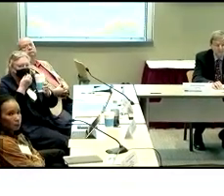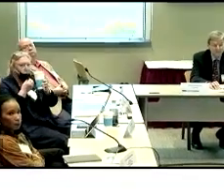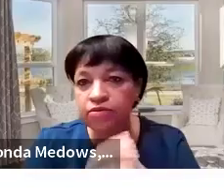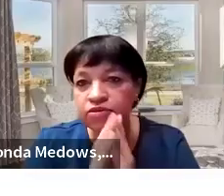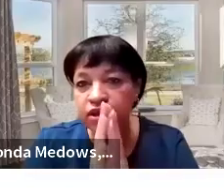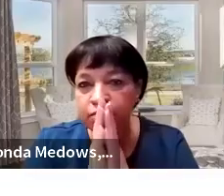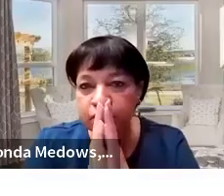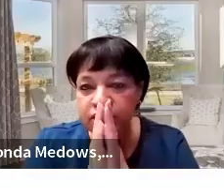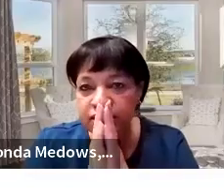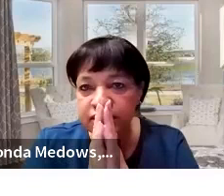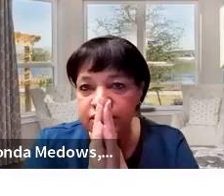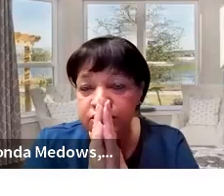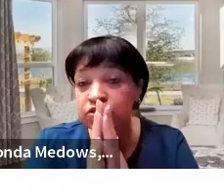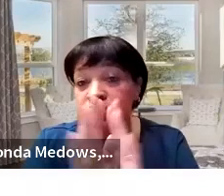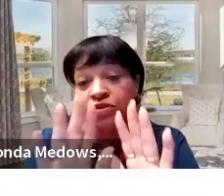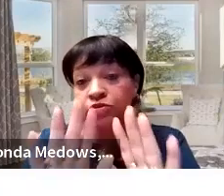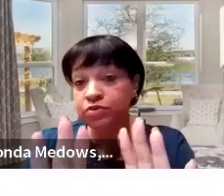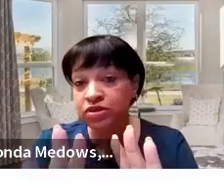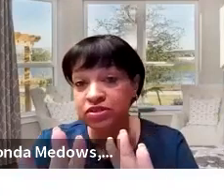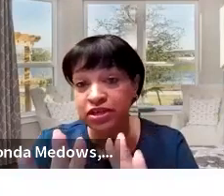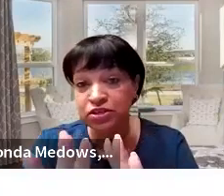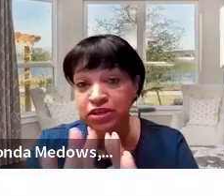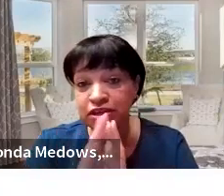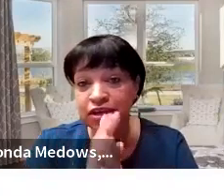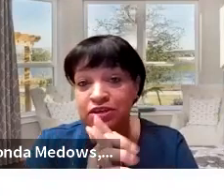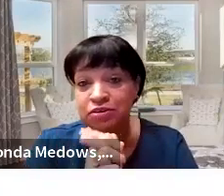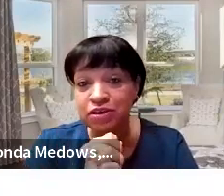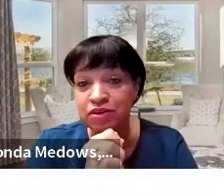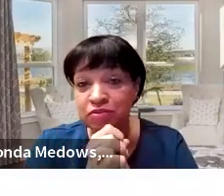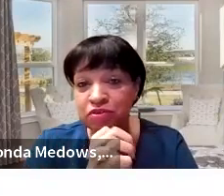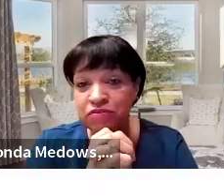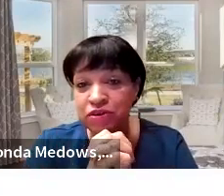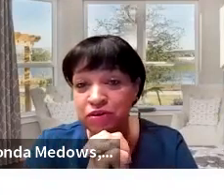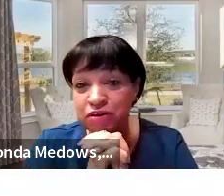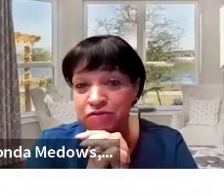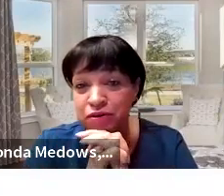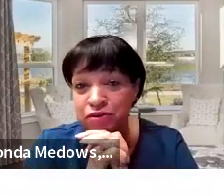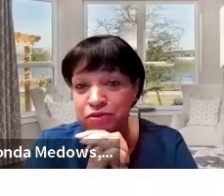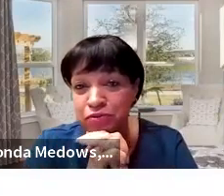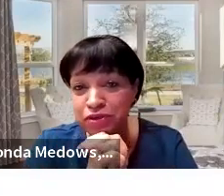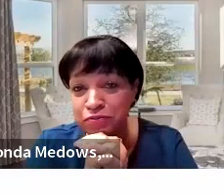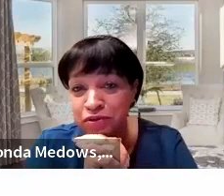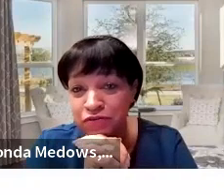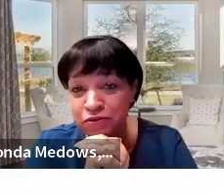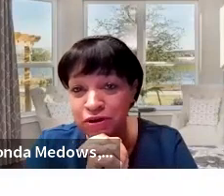Hi. I wanted to ask you, you did a great presentation and I got to hear a little bit of a preview of your speech before.